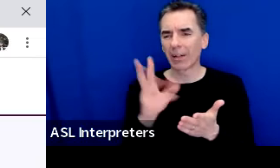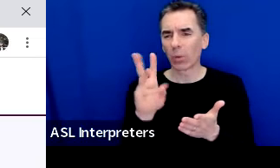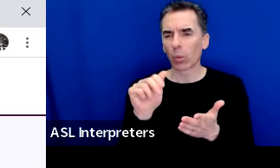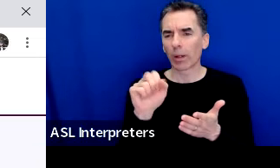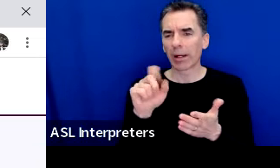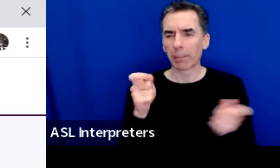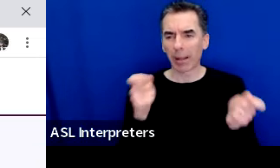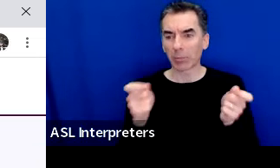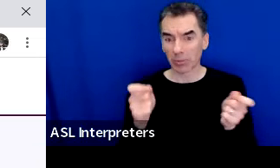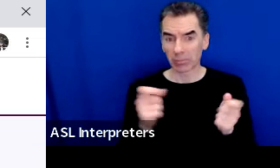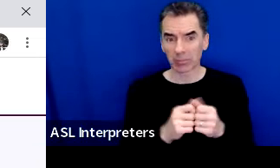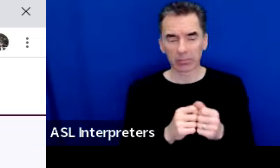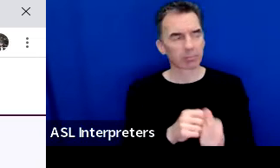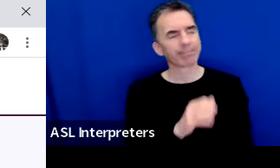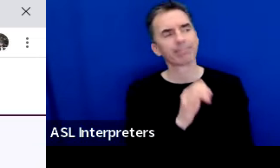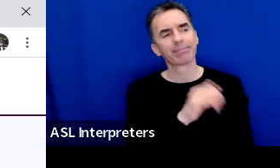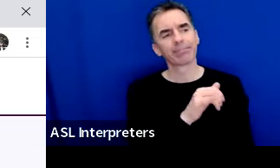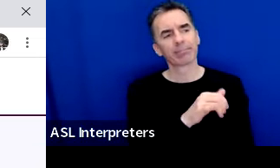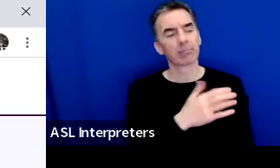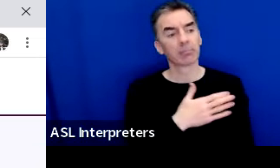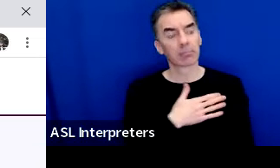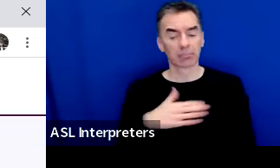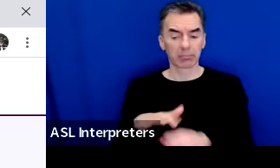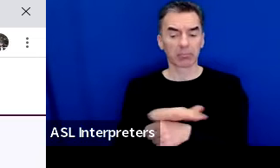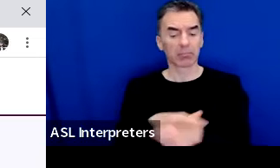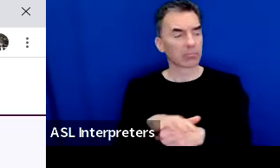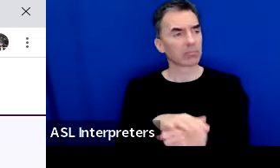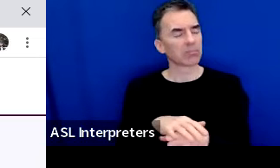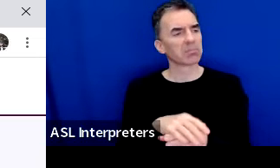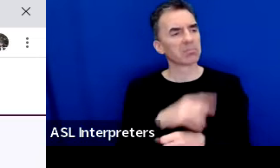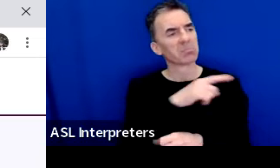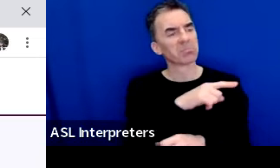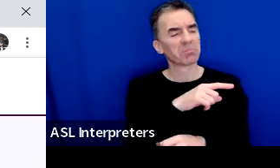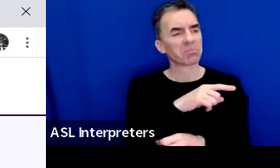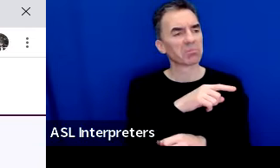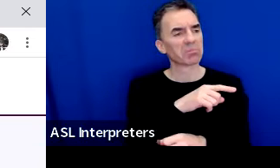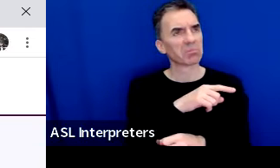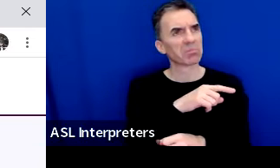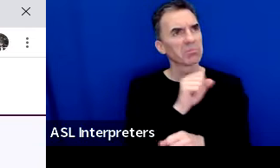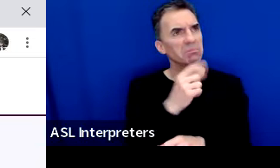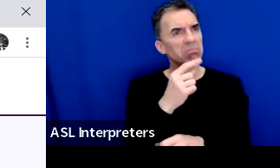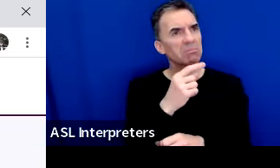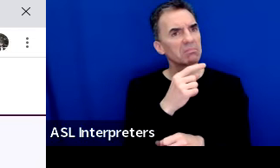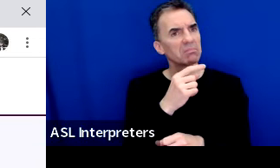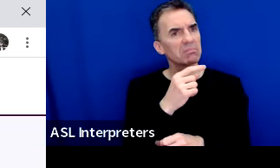So in my area, you might think of it as mechanical engineering without calculus.